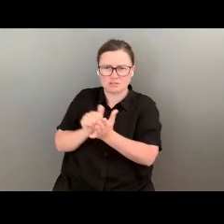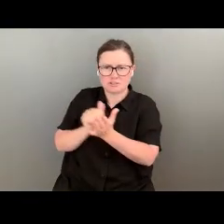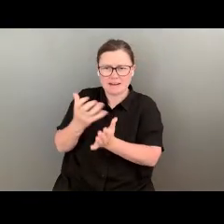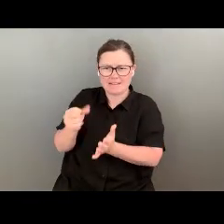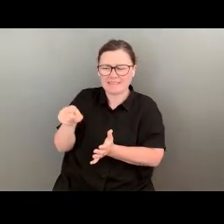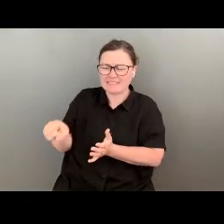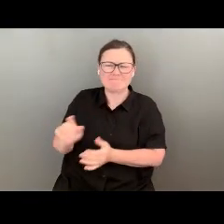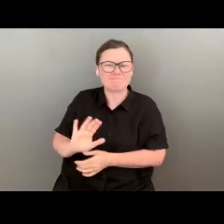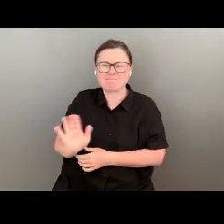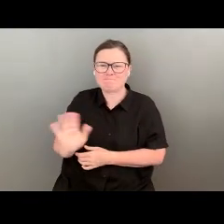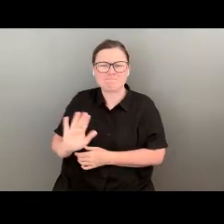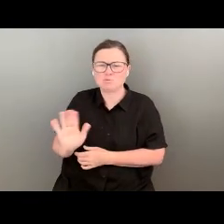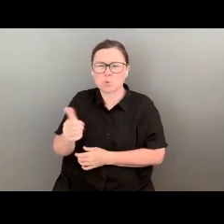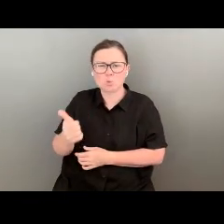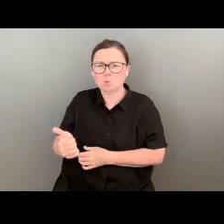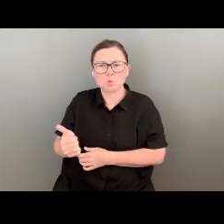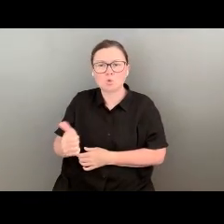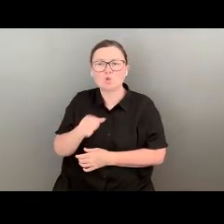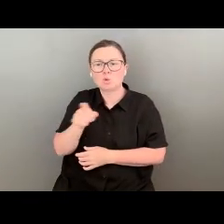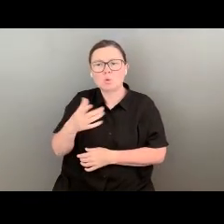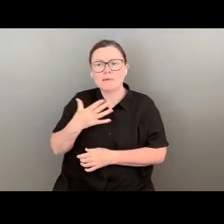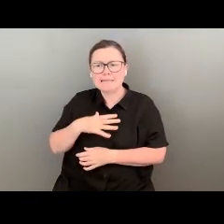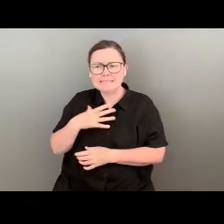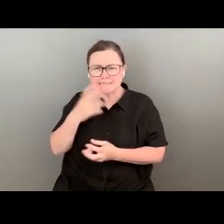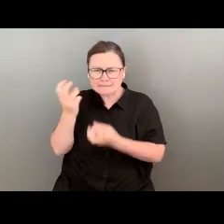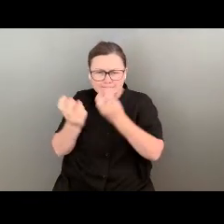and select top notch patisseries and artists and bakers.